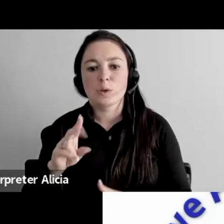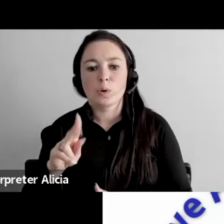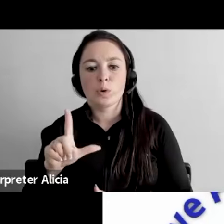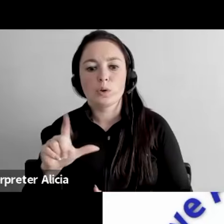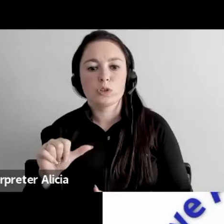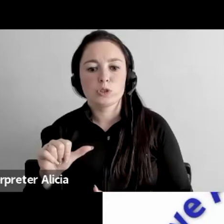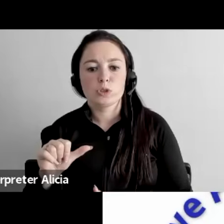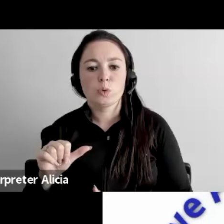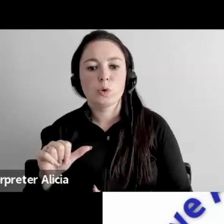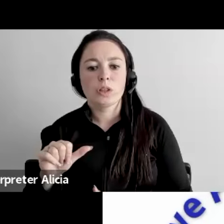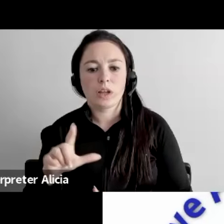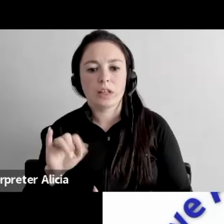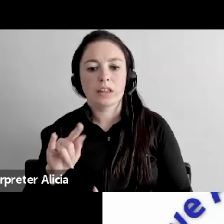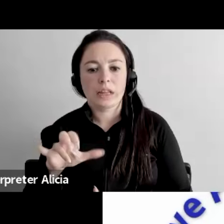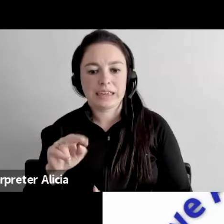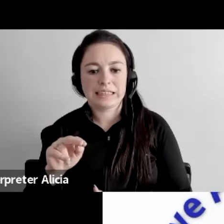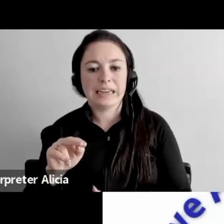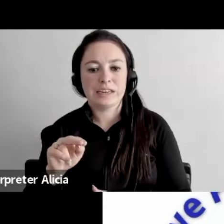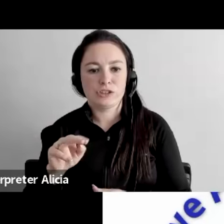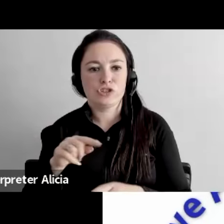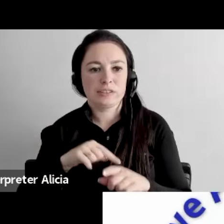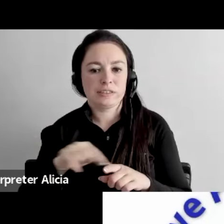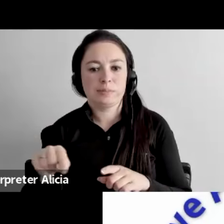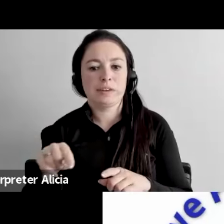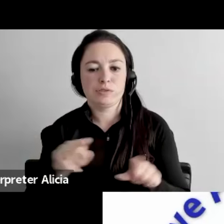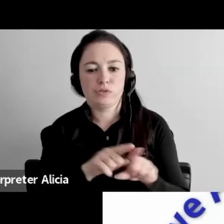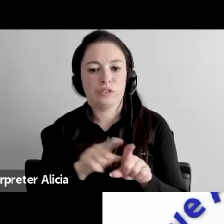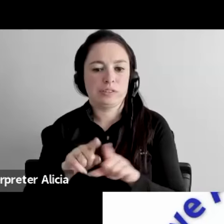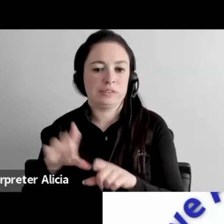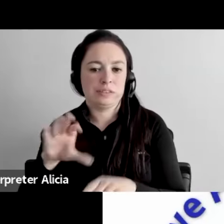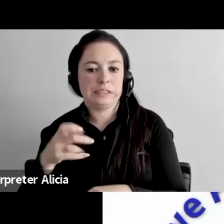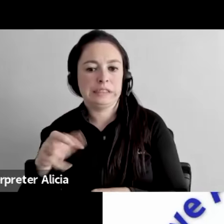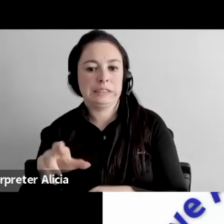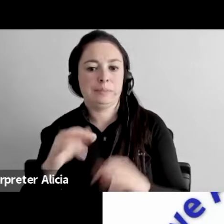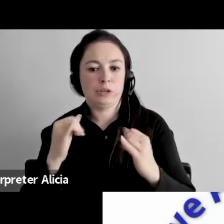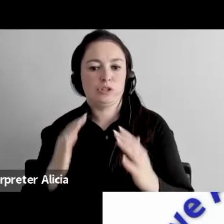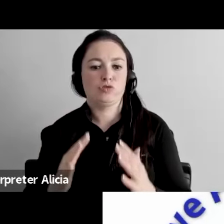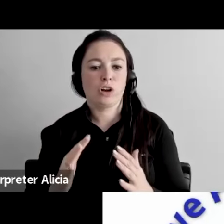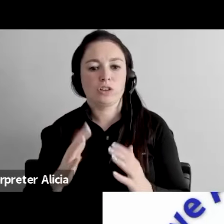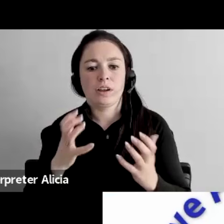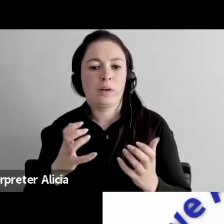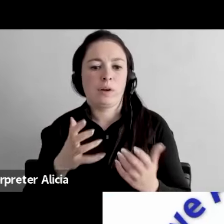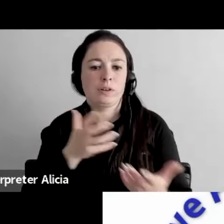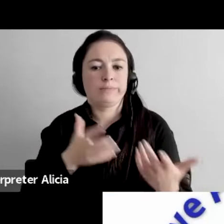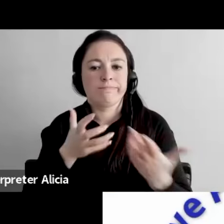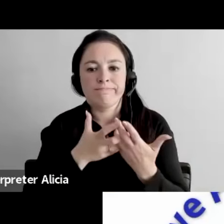and CPR instructor that would like to serve more towards families with disabilities.